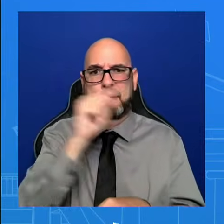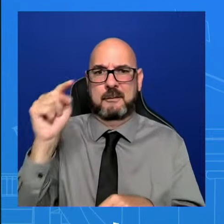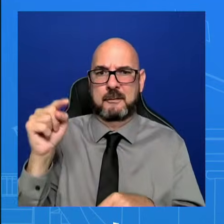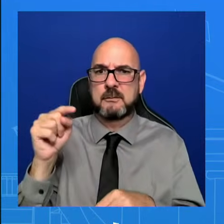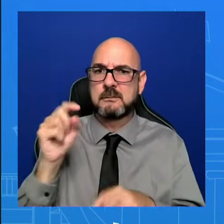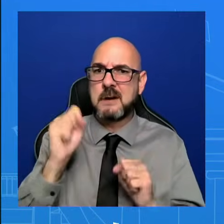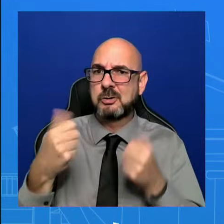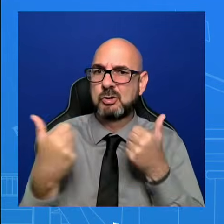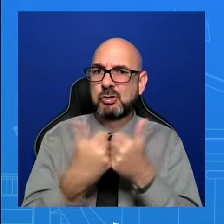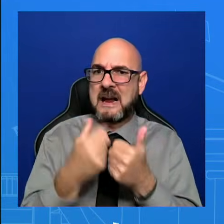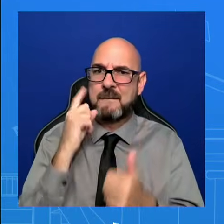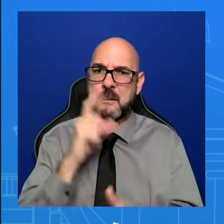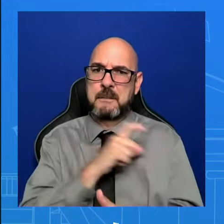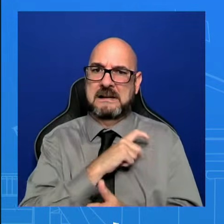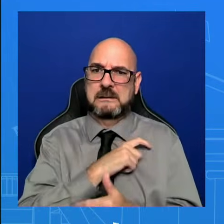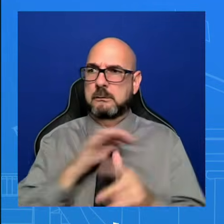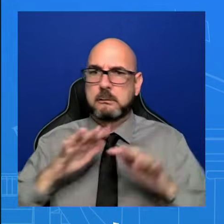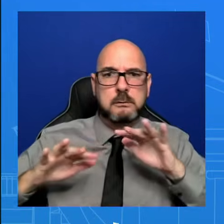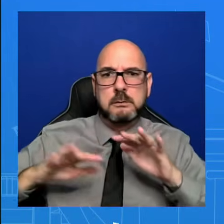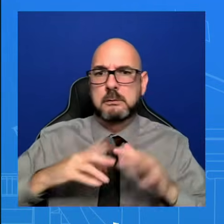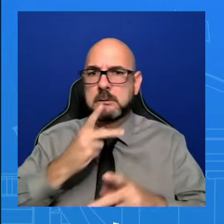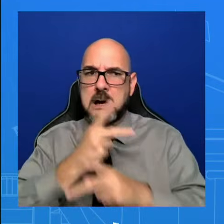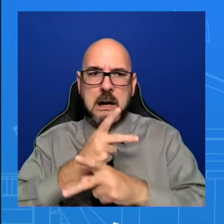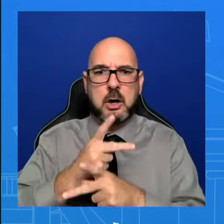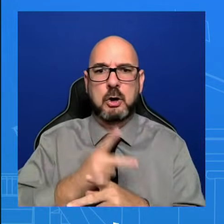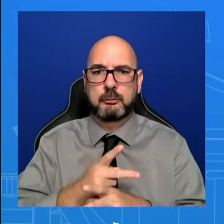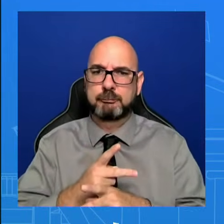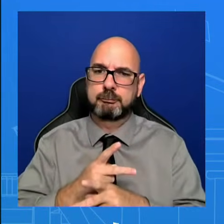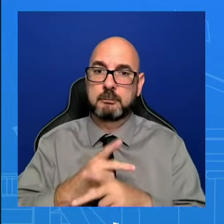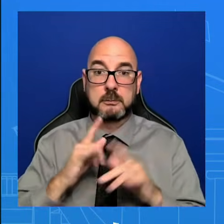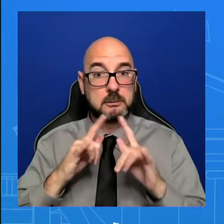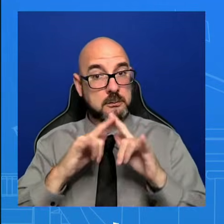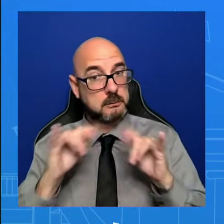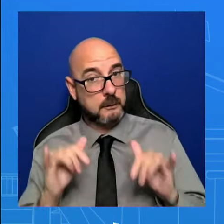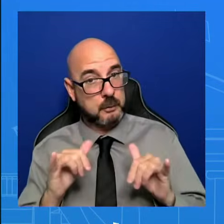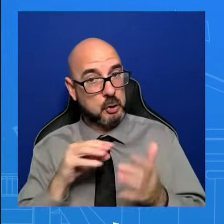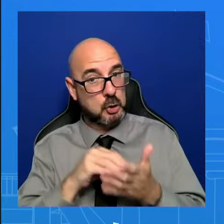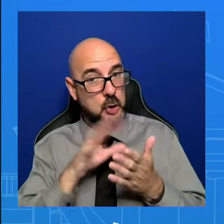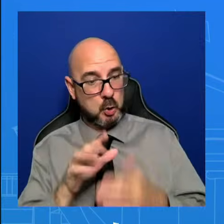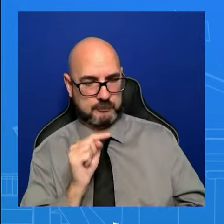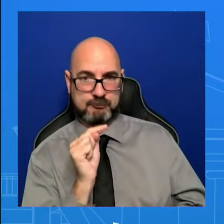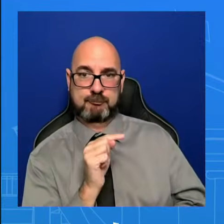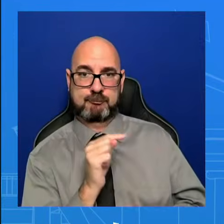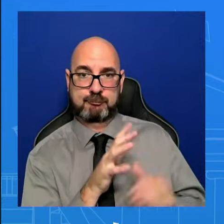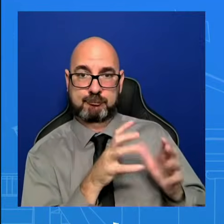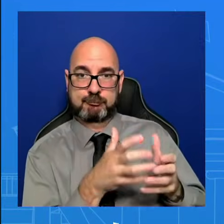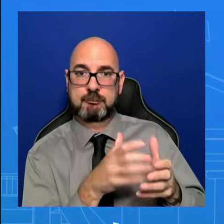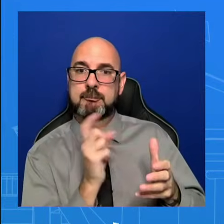At the same time, students have to be allowed, Americans have to be allowed to peacefully protest. That is important.